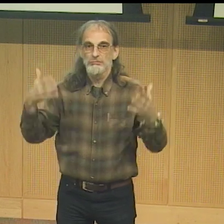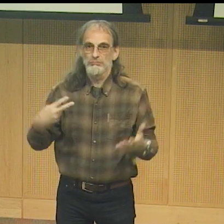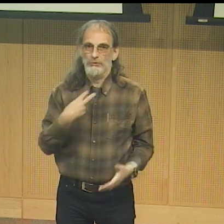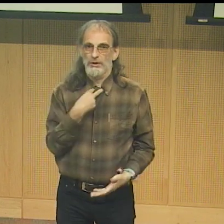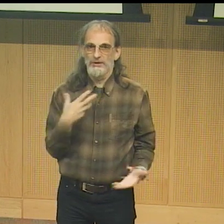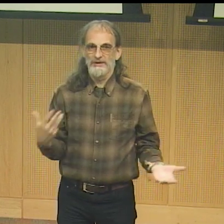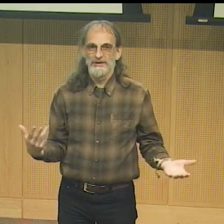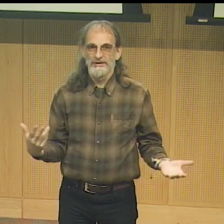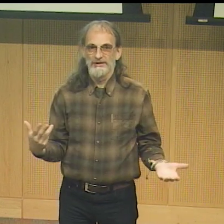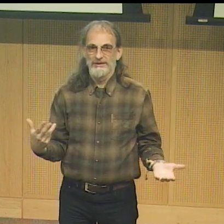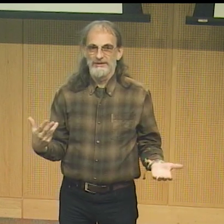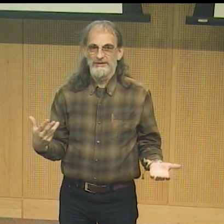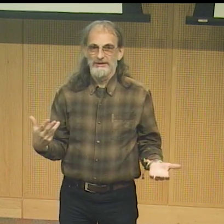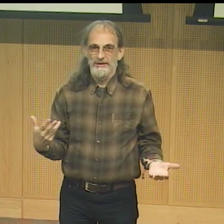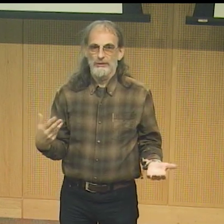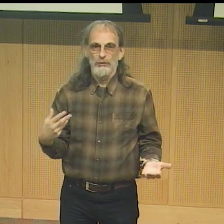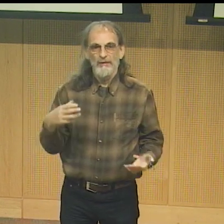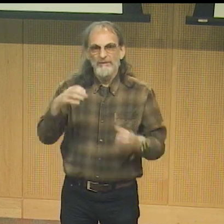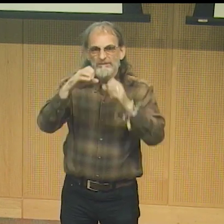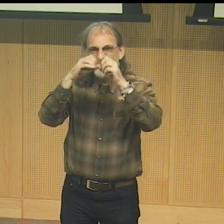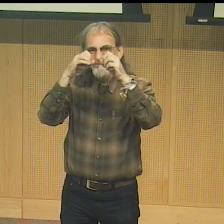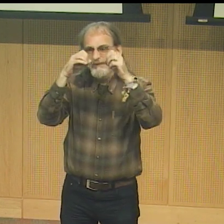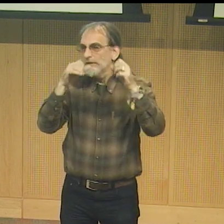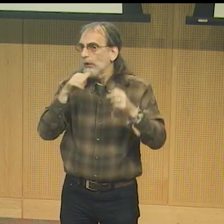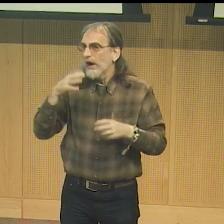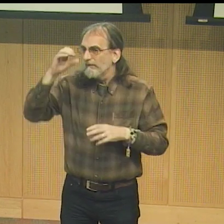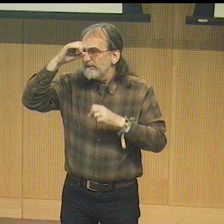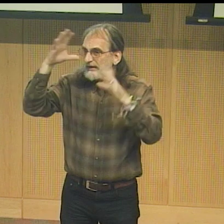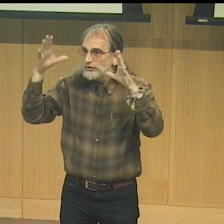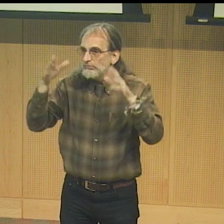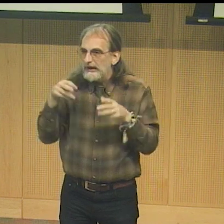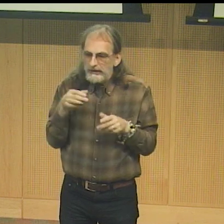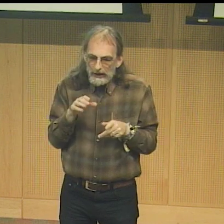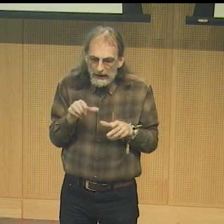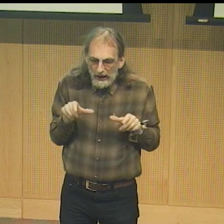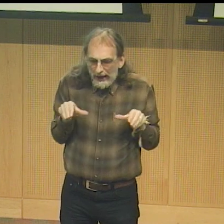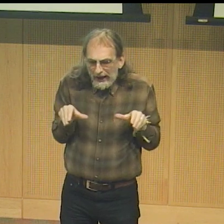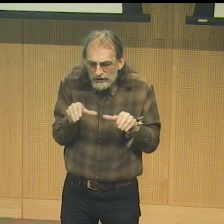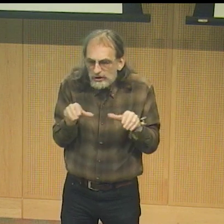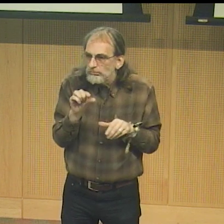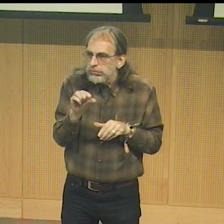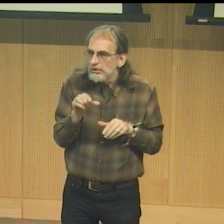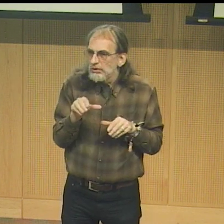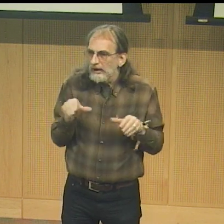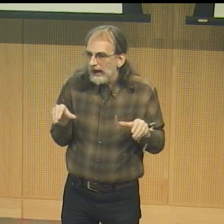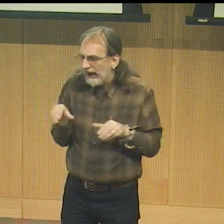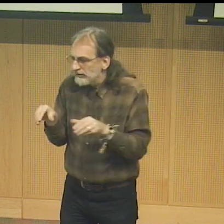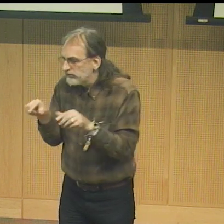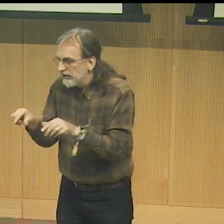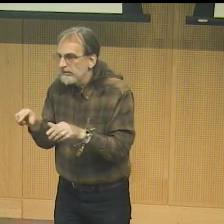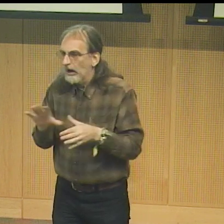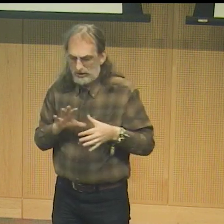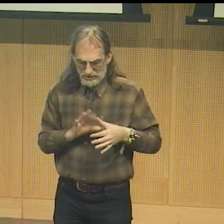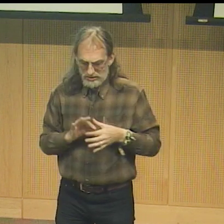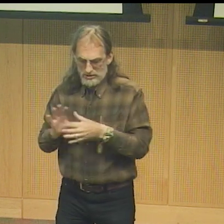because without a vision, you're not able to make great in-road changes in decolonization.